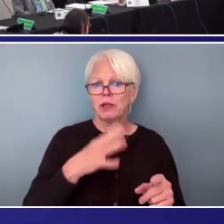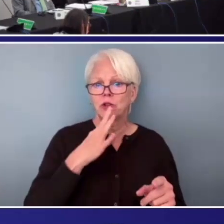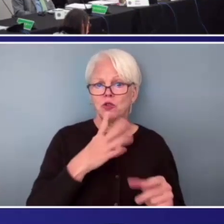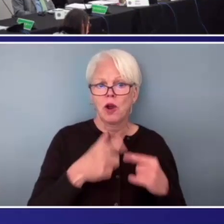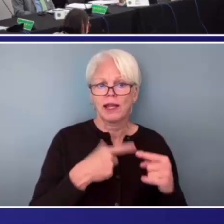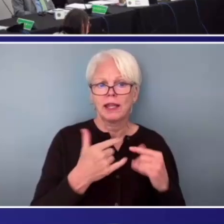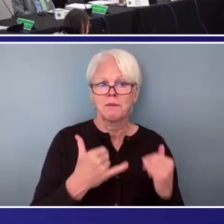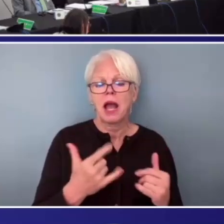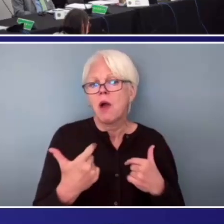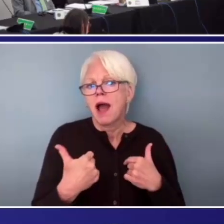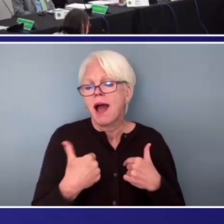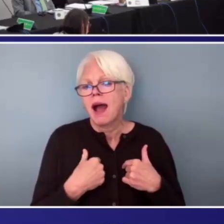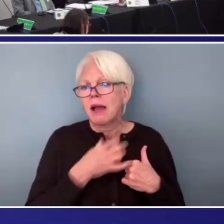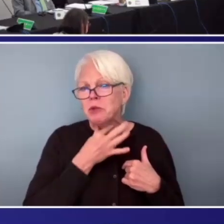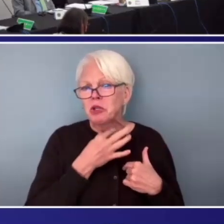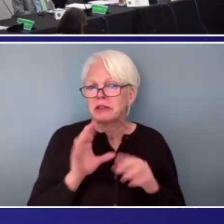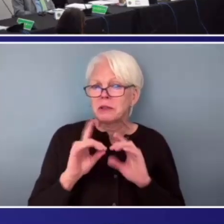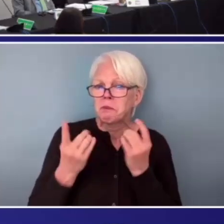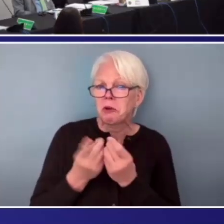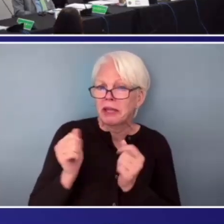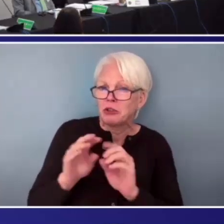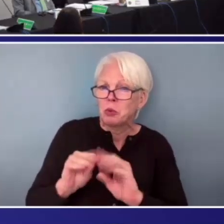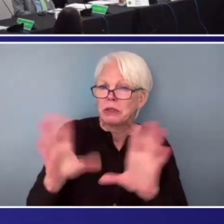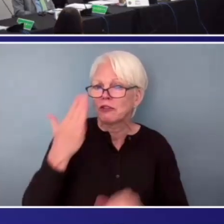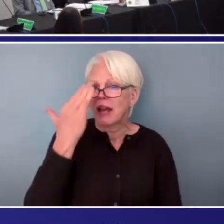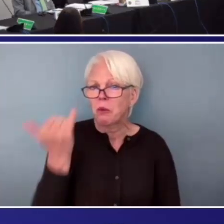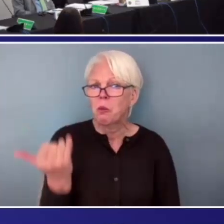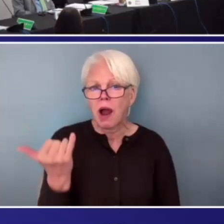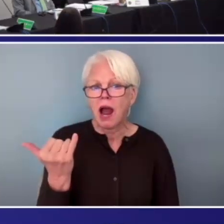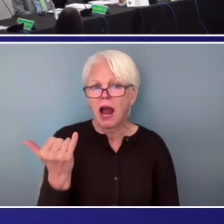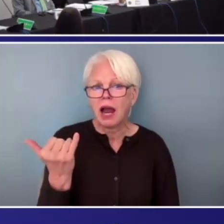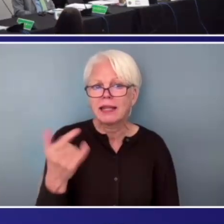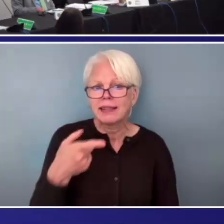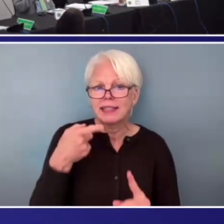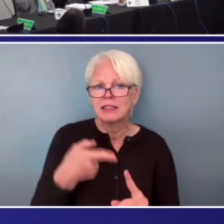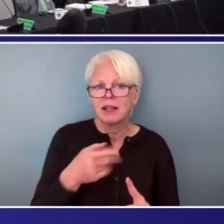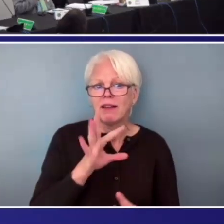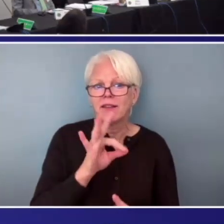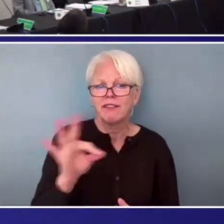I'm curious if the Department can clarify why they specify FFEL Standard Repayment